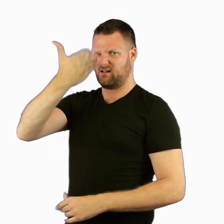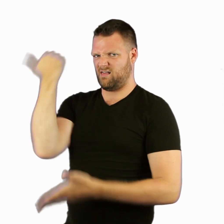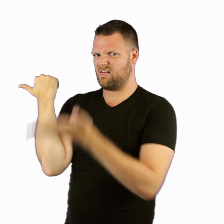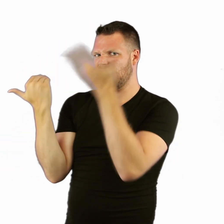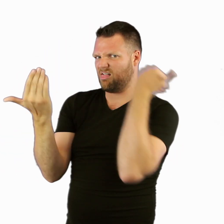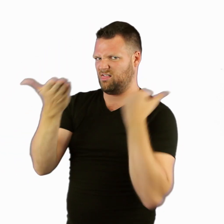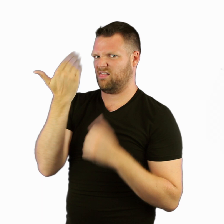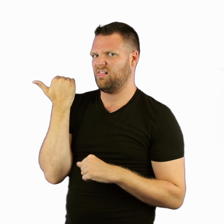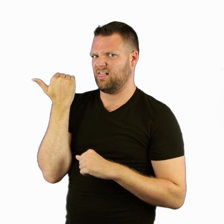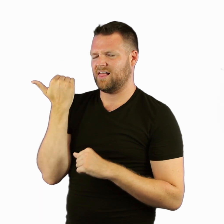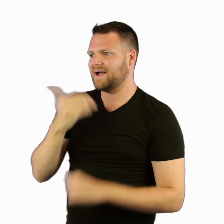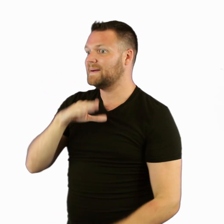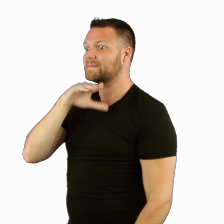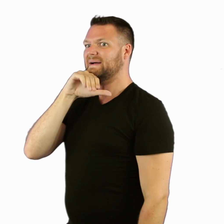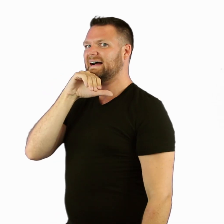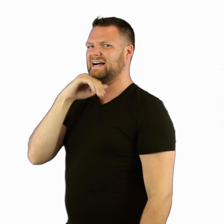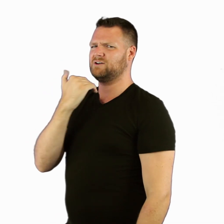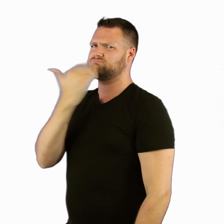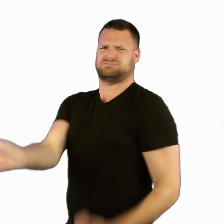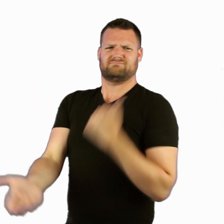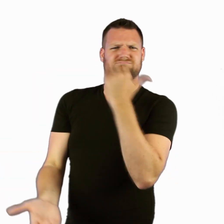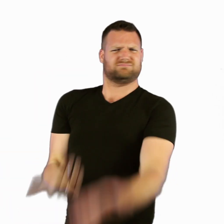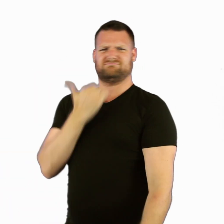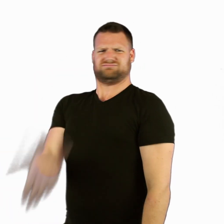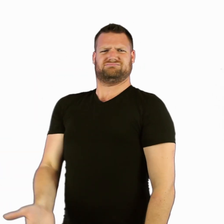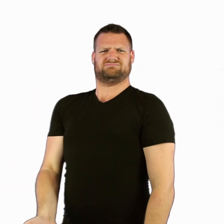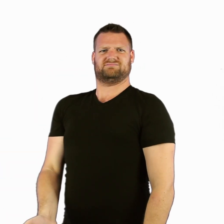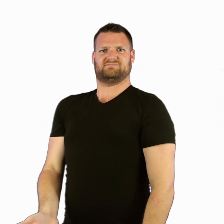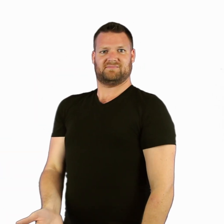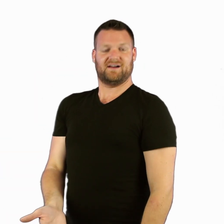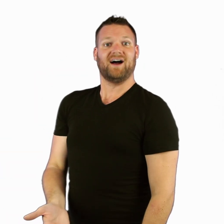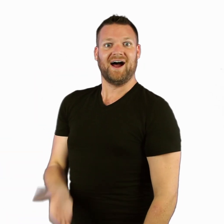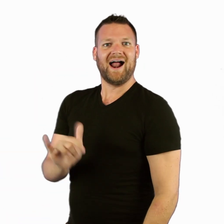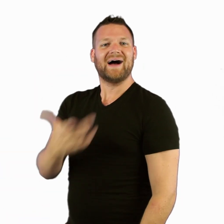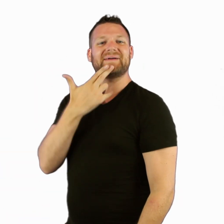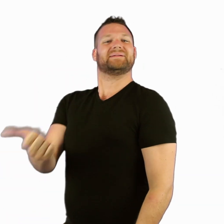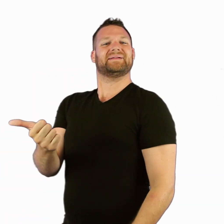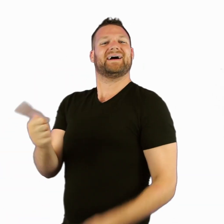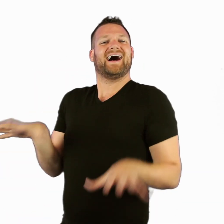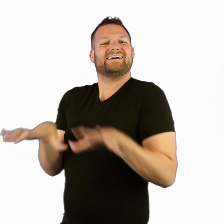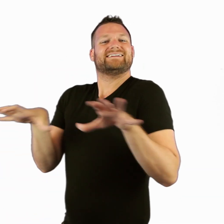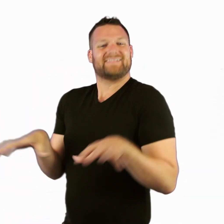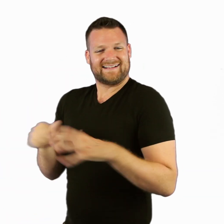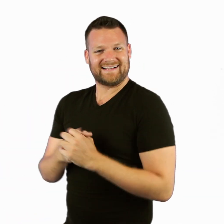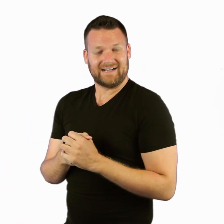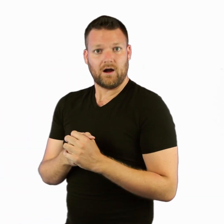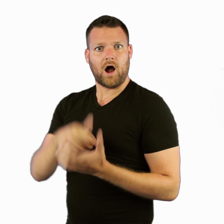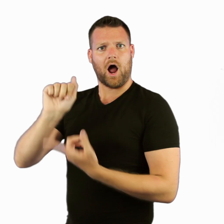or a number of other signs under the same parameter. What a fun and engaging activity!